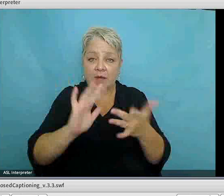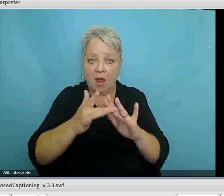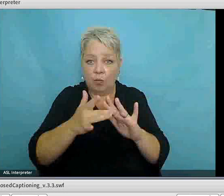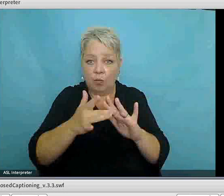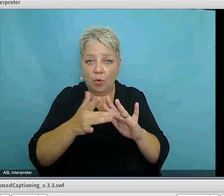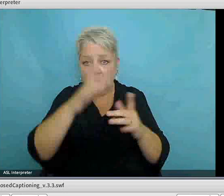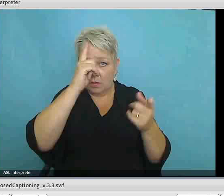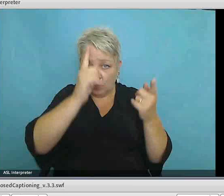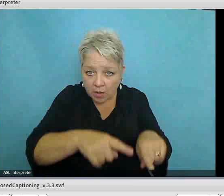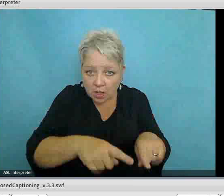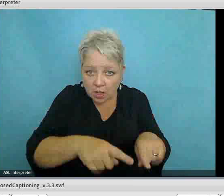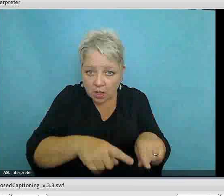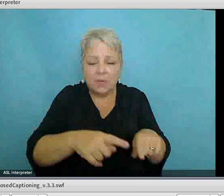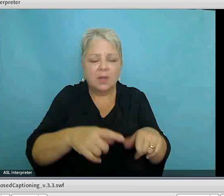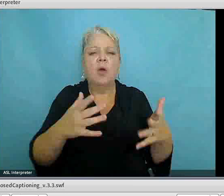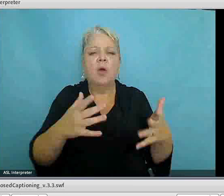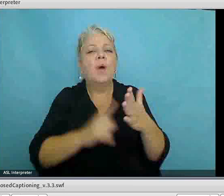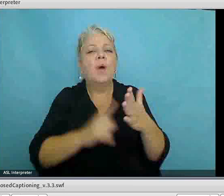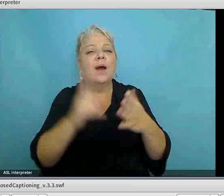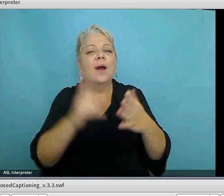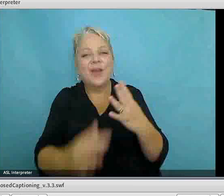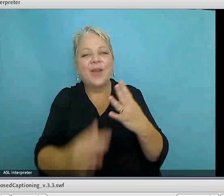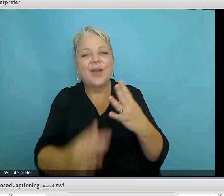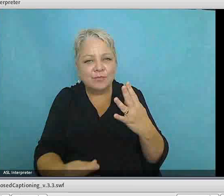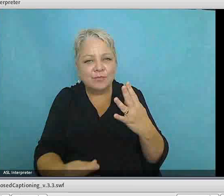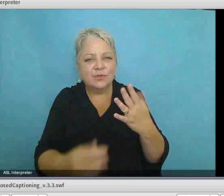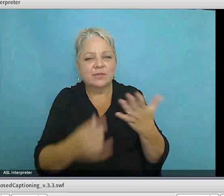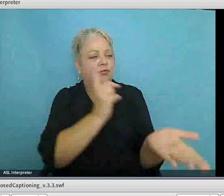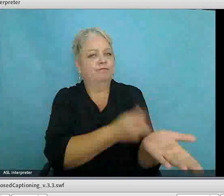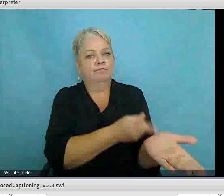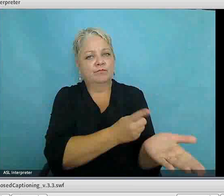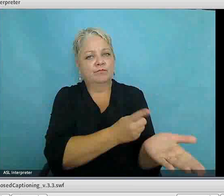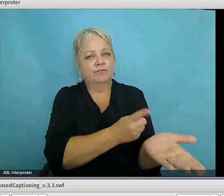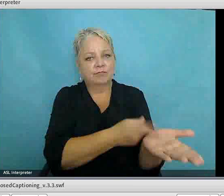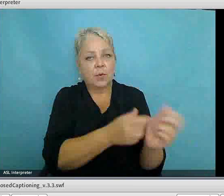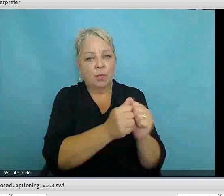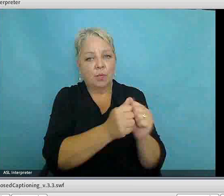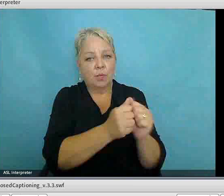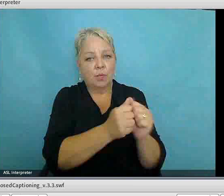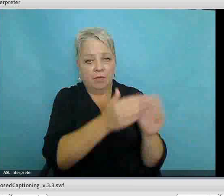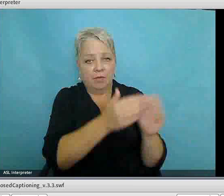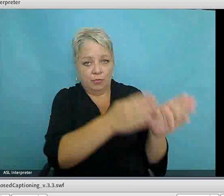In the long run, if there is a person and they have a very important provider or many